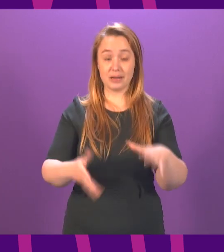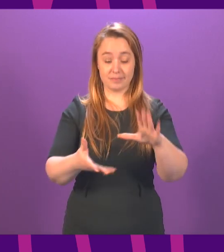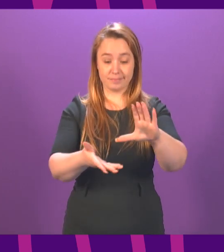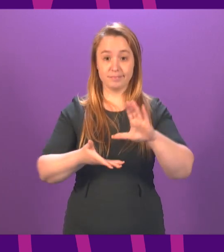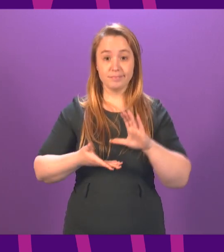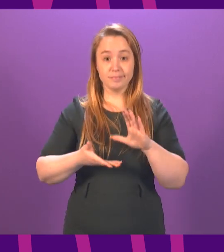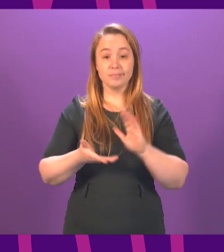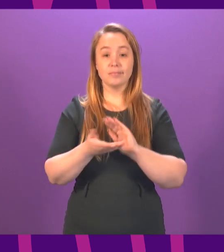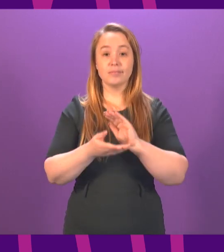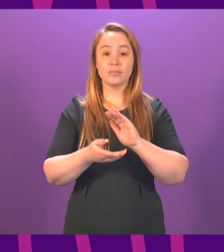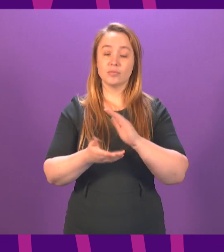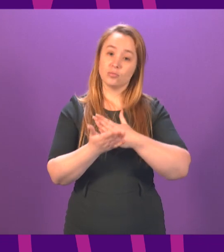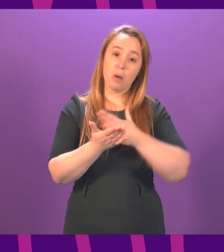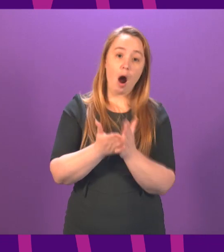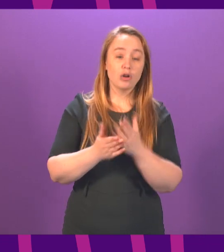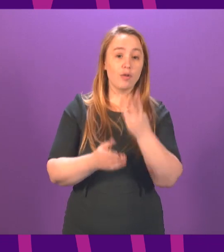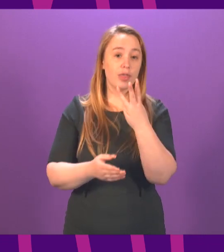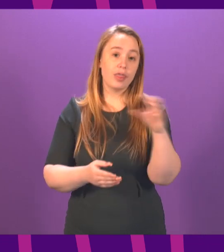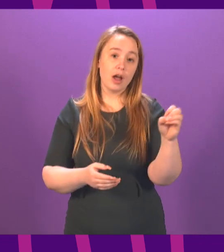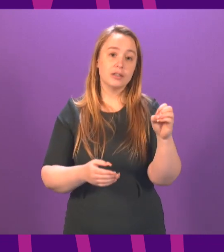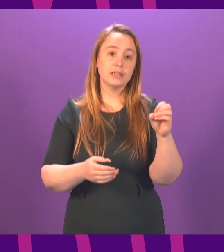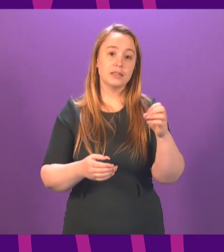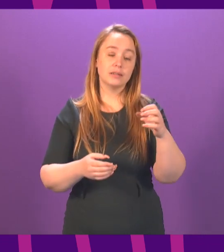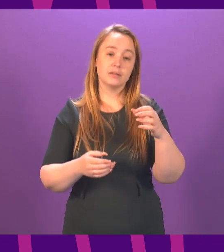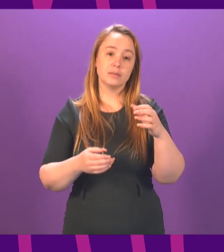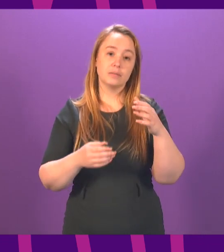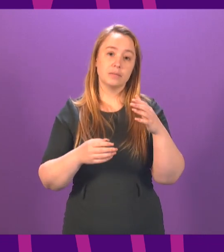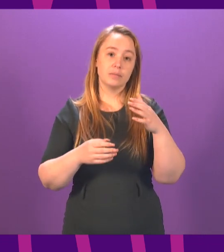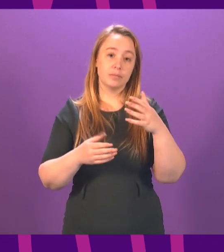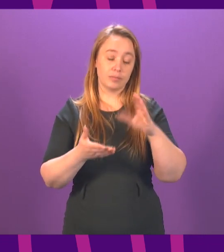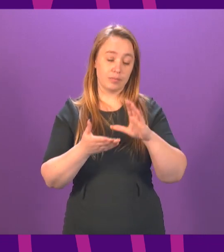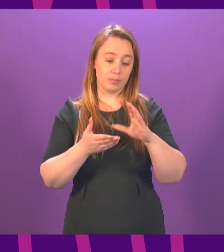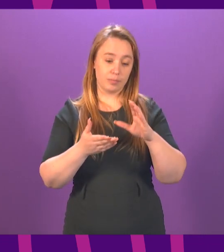discretionary funding which, as I said to Stuart MacMillan, was designed to ensure